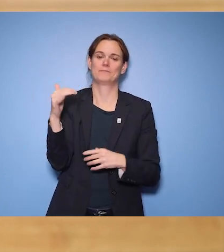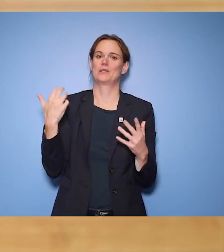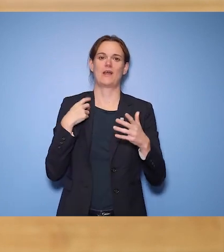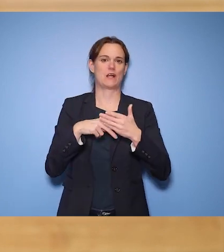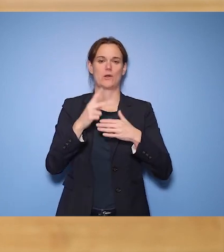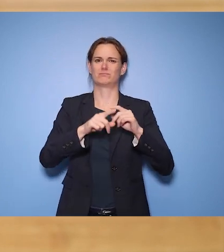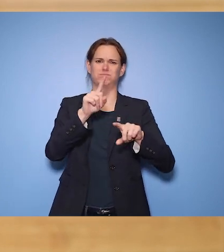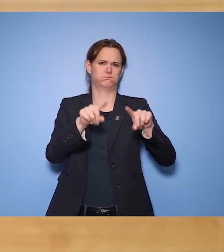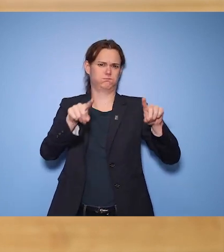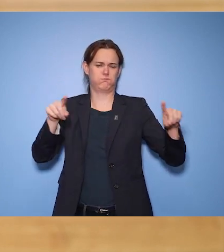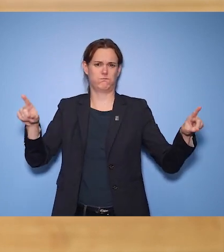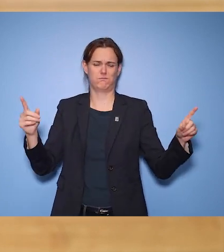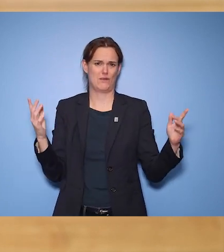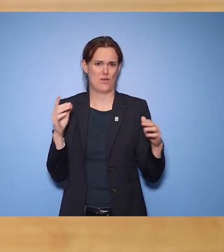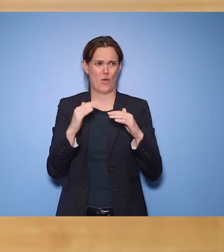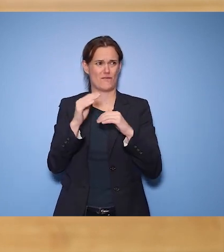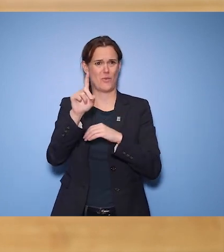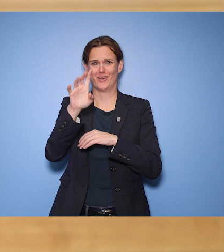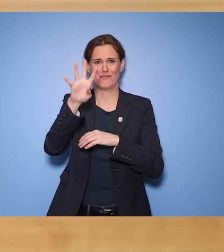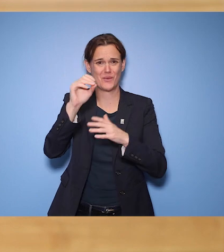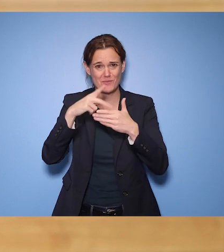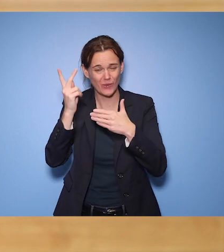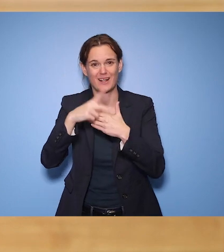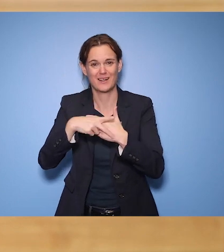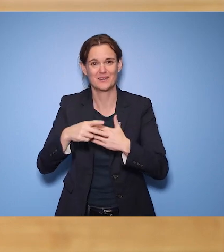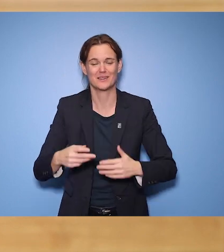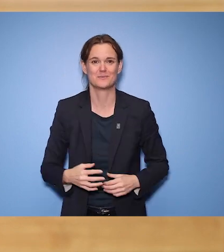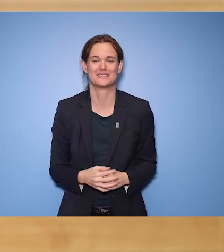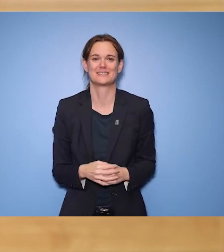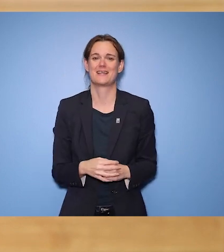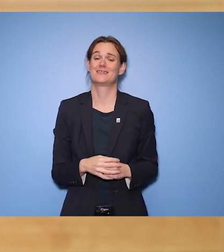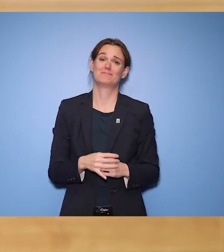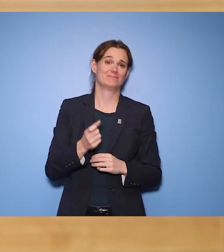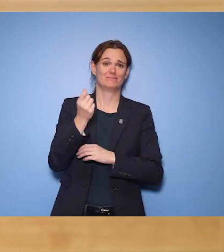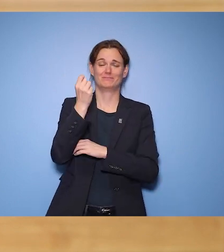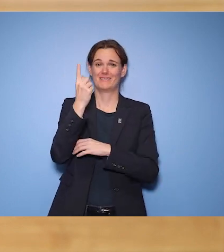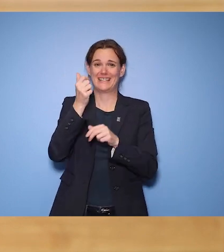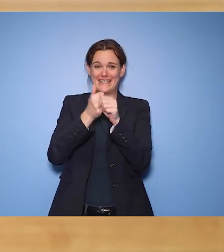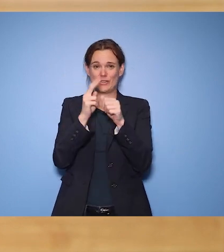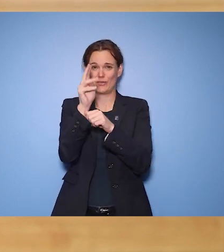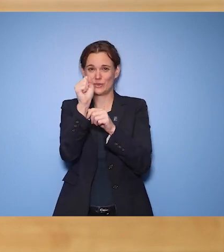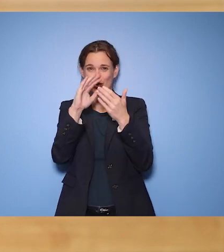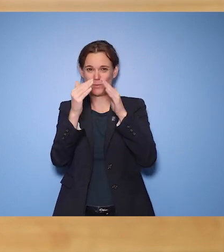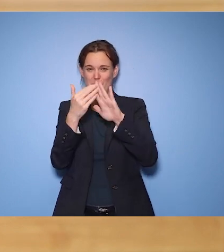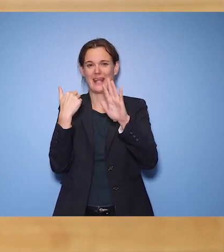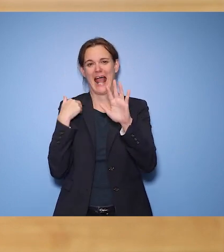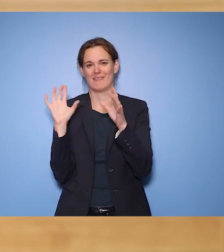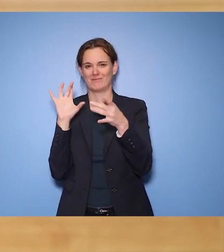range of programs, over 140 to be exact and we touch every single community in Nova Scotia